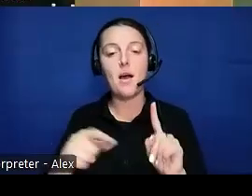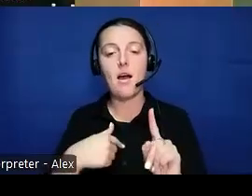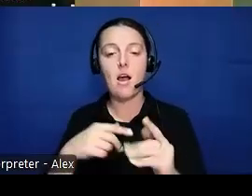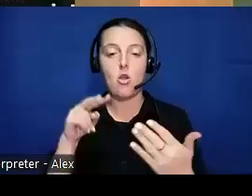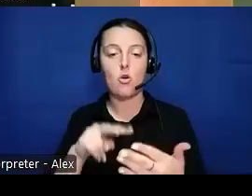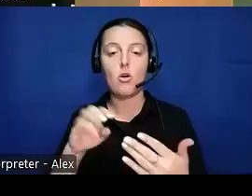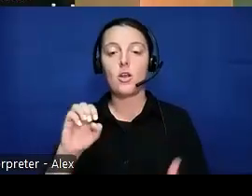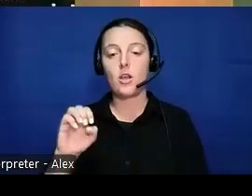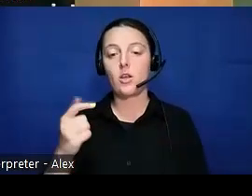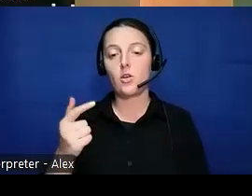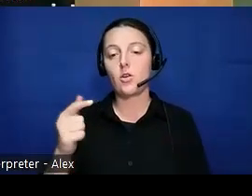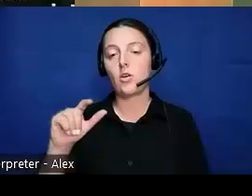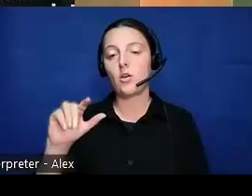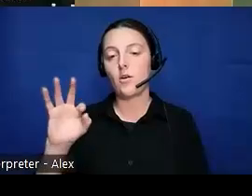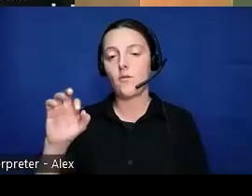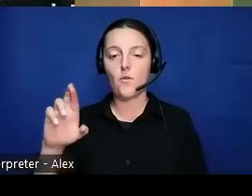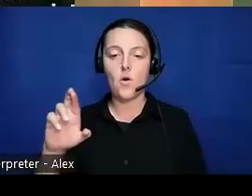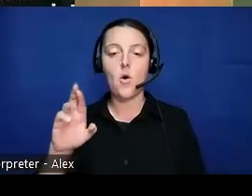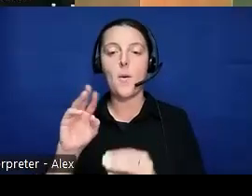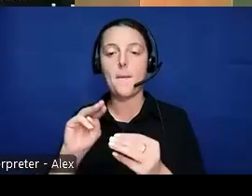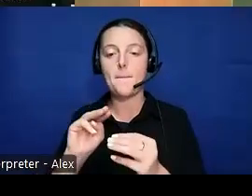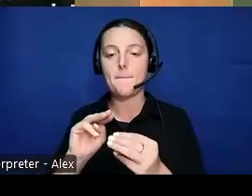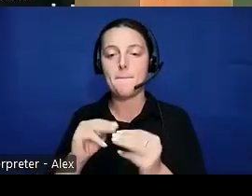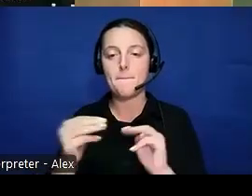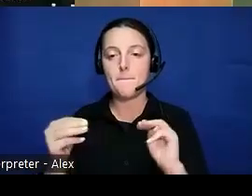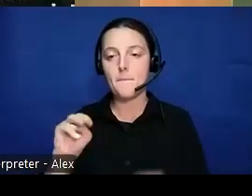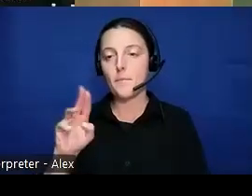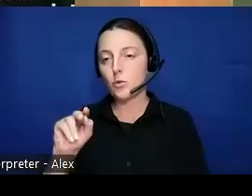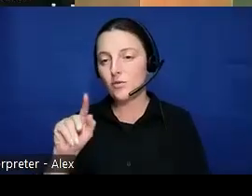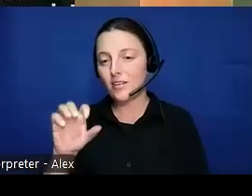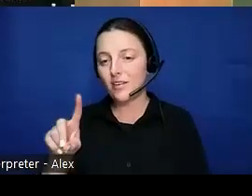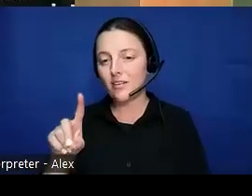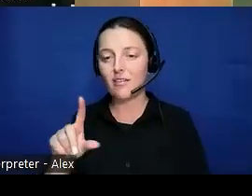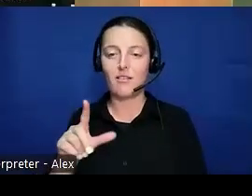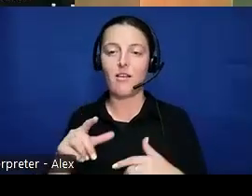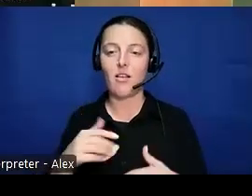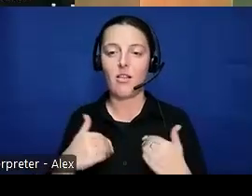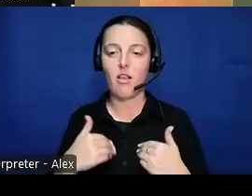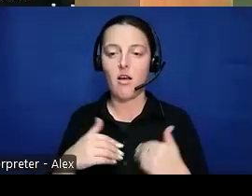lung cancer that in theory shouldn't shouldn't really have as much inflammation because doesn't